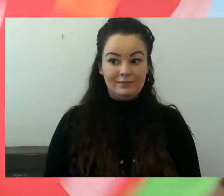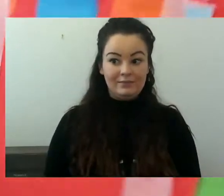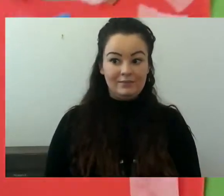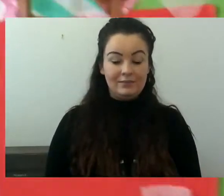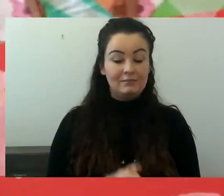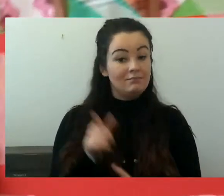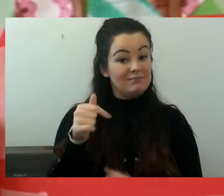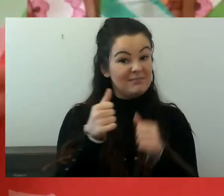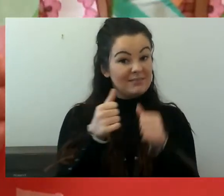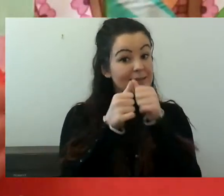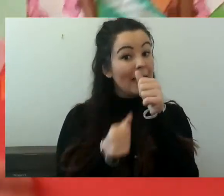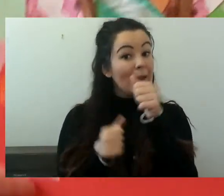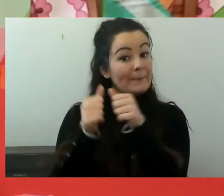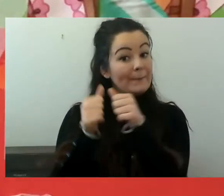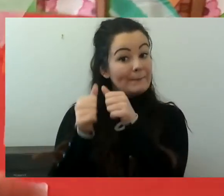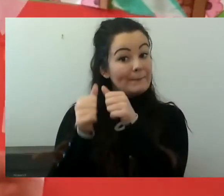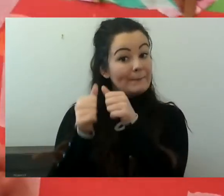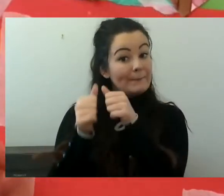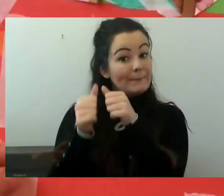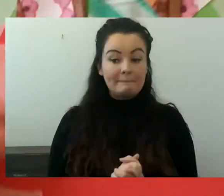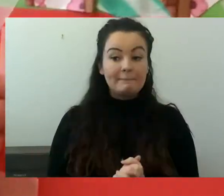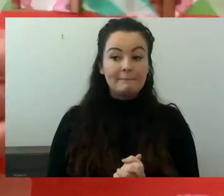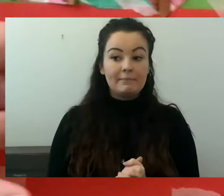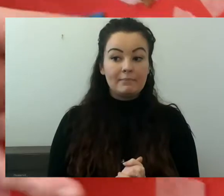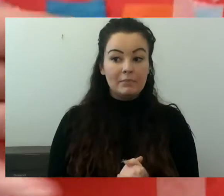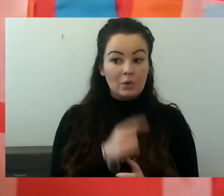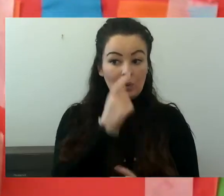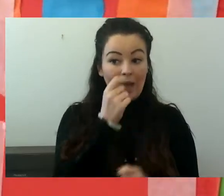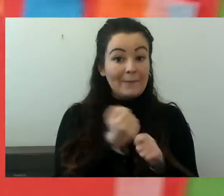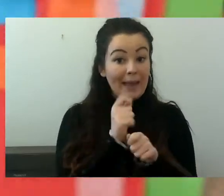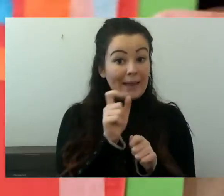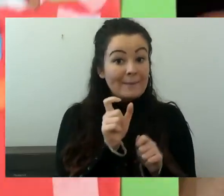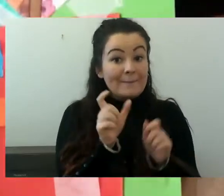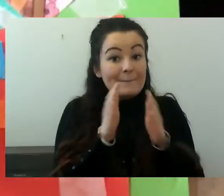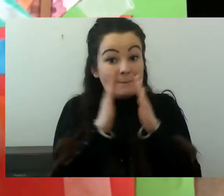there we go and those are just pieces of masking tape which I've stuck down you can make them